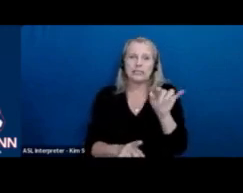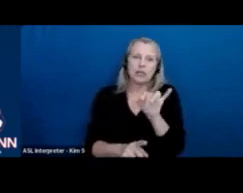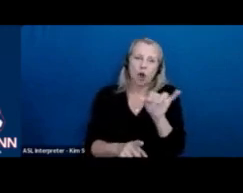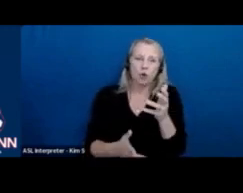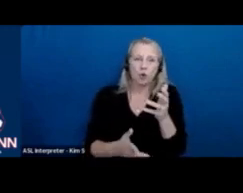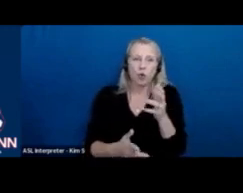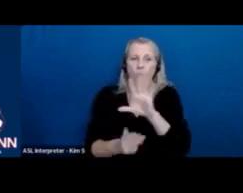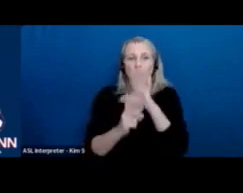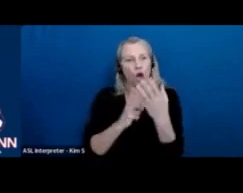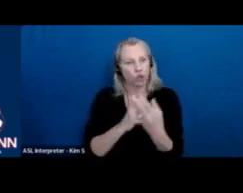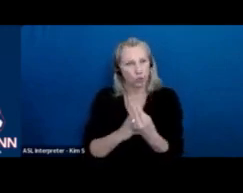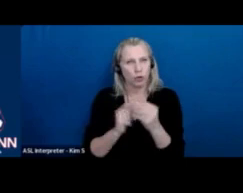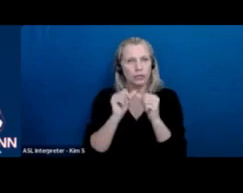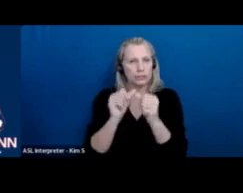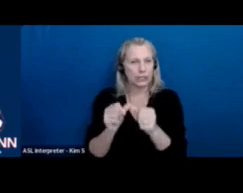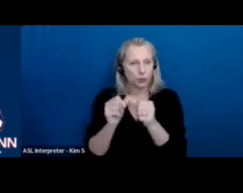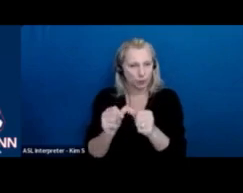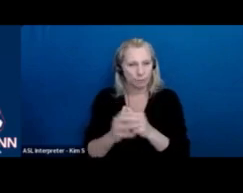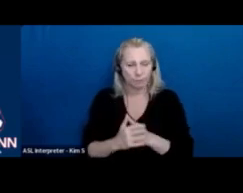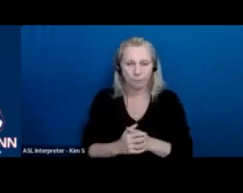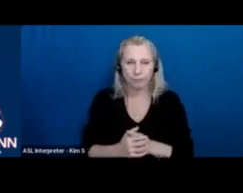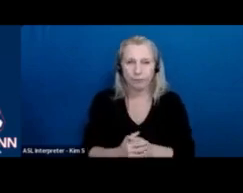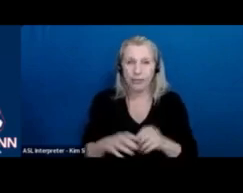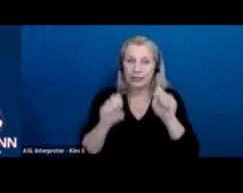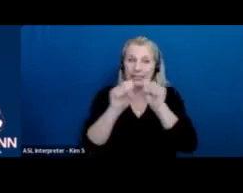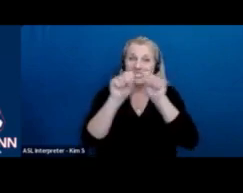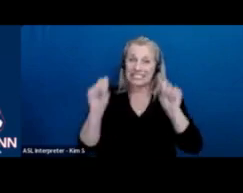cultural continuum. So at a systems level, we need to make